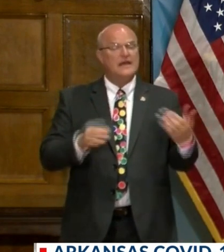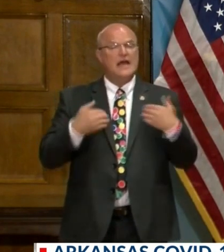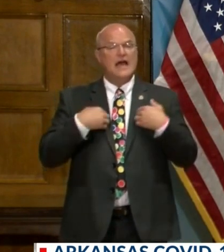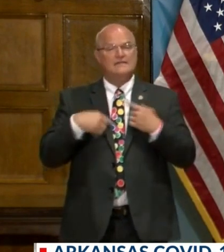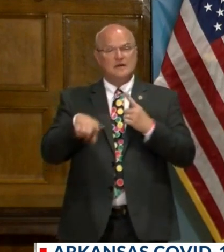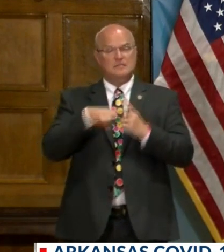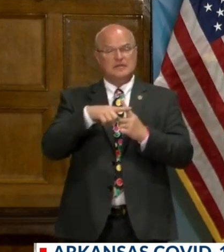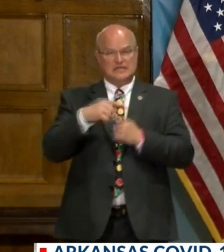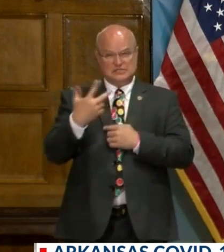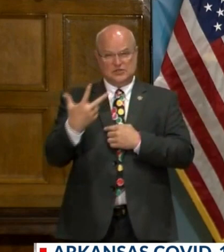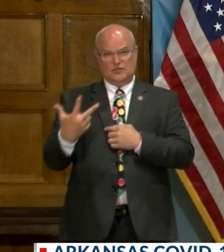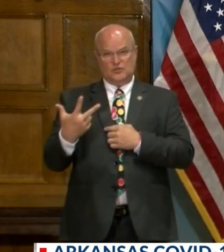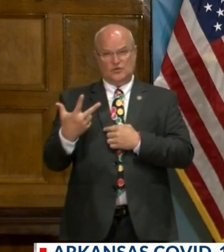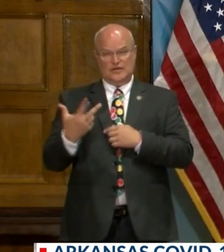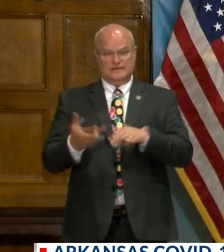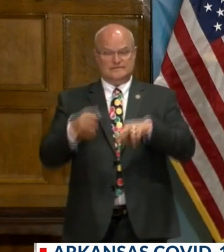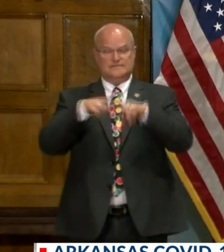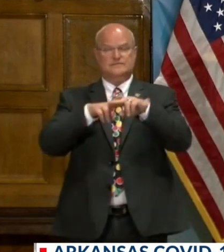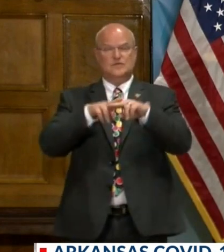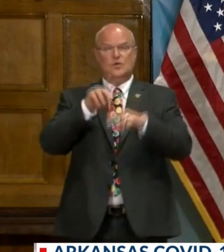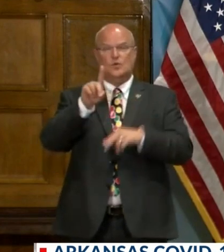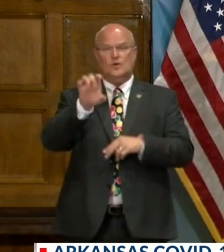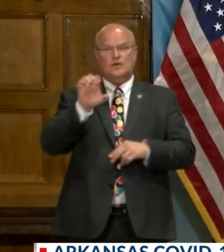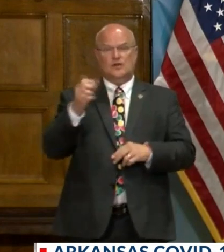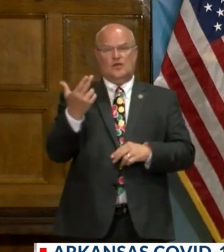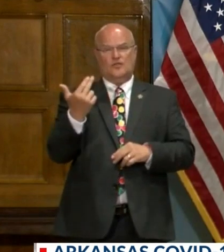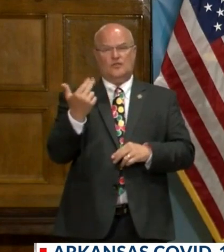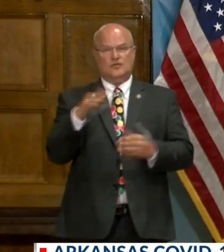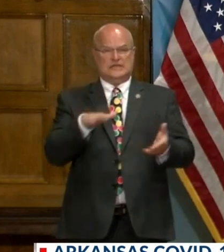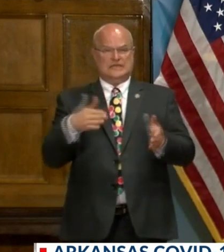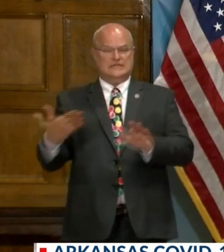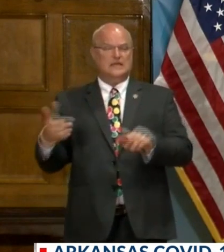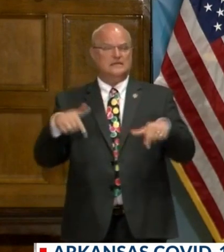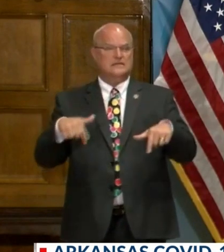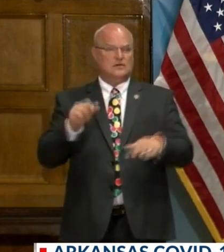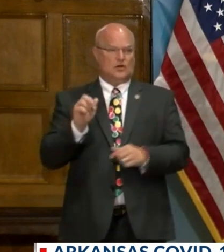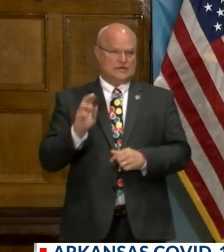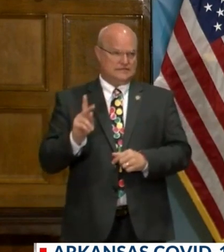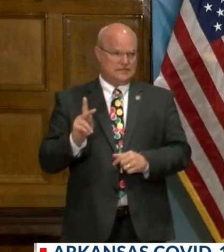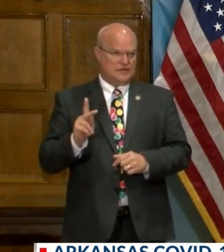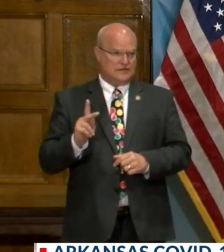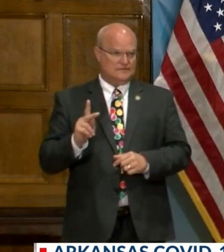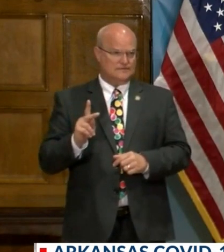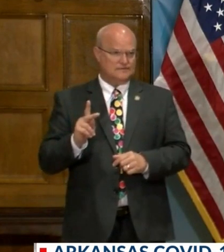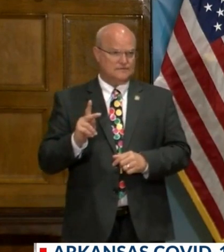FROM 86 DOWN TO 81. SO THAT'S A REDUCTION OF FIVE. IN TERMS OF